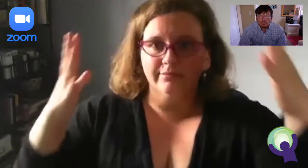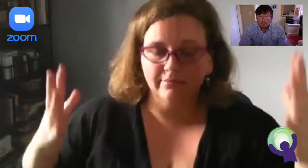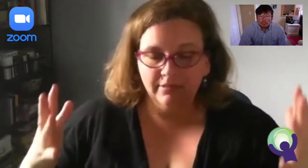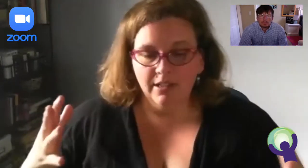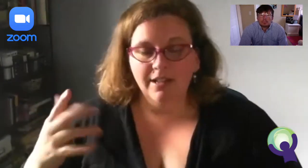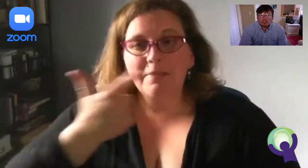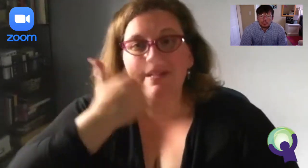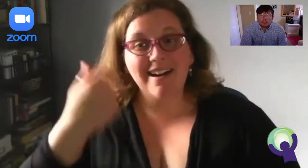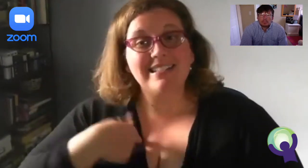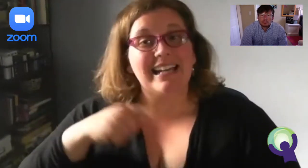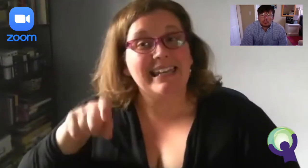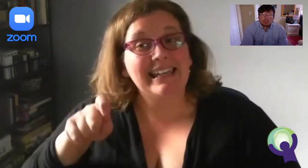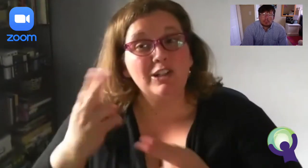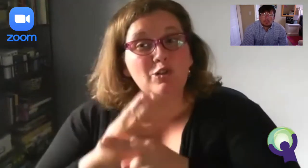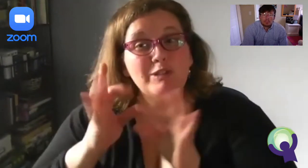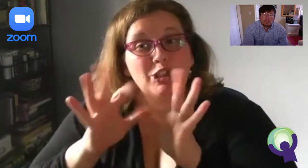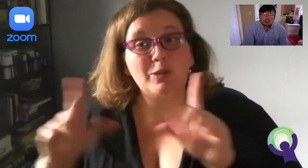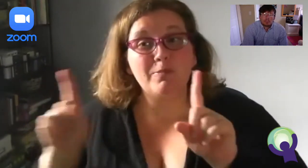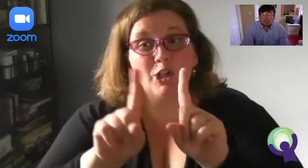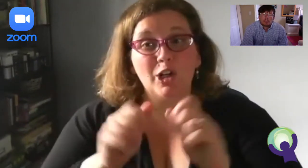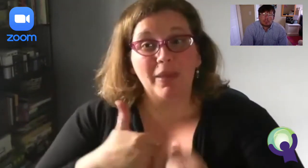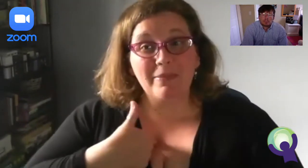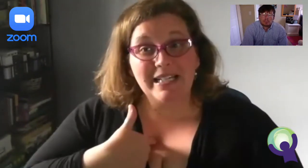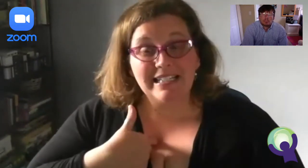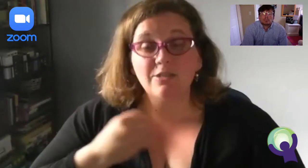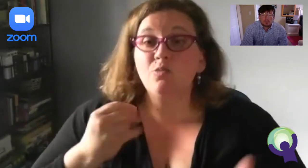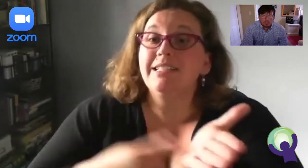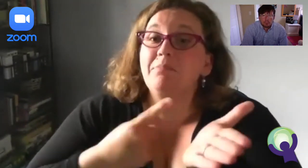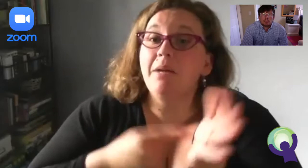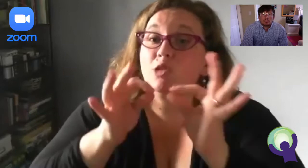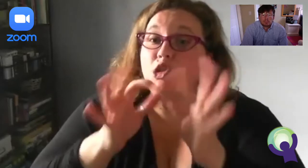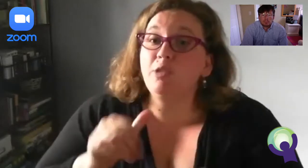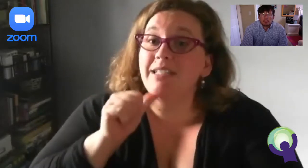or barriers i've experienced using an interpreter i have to have an